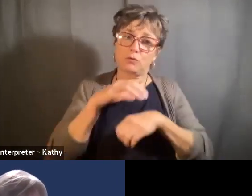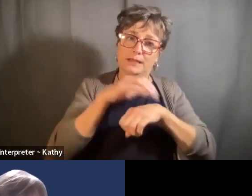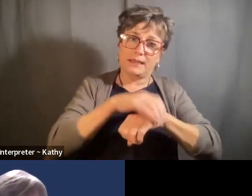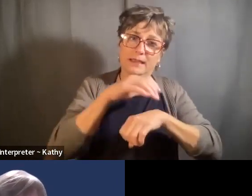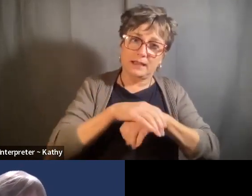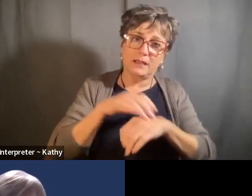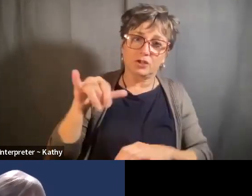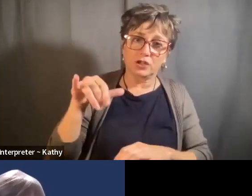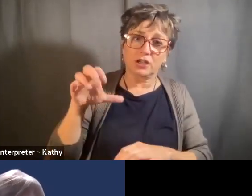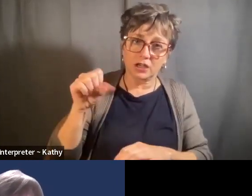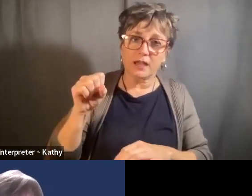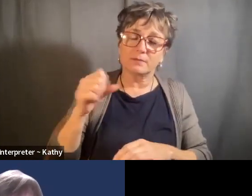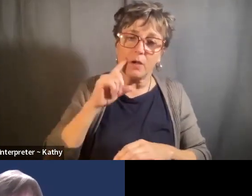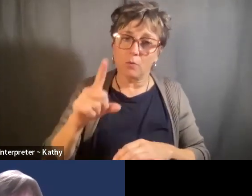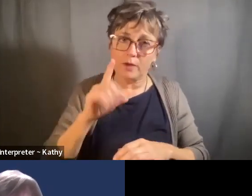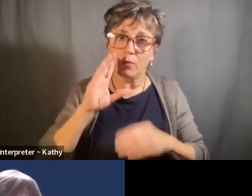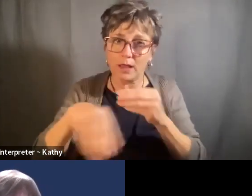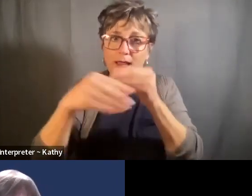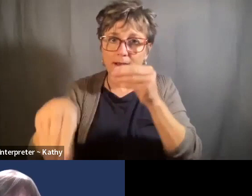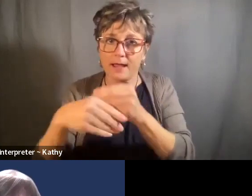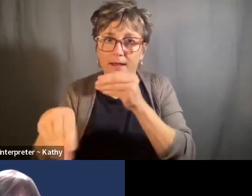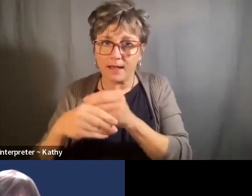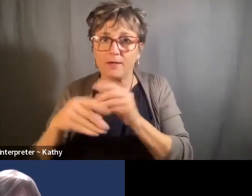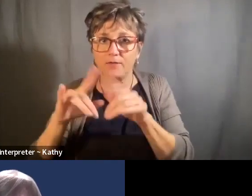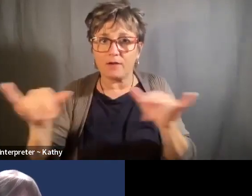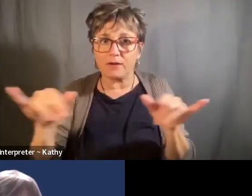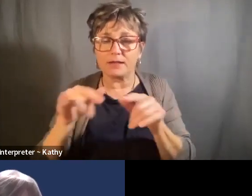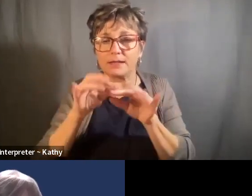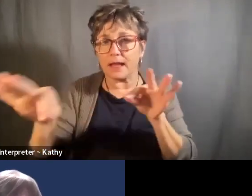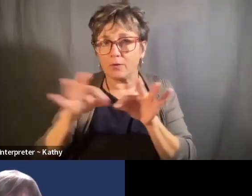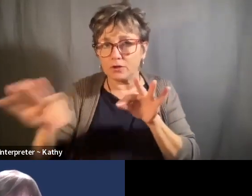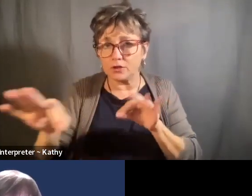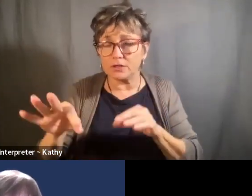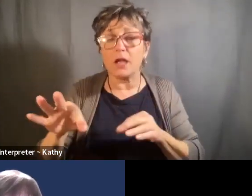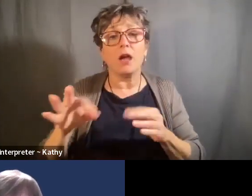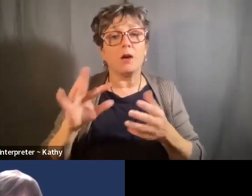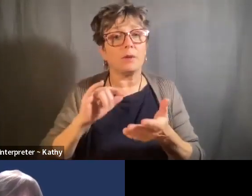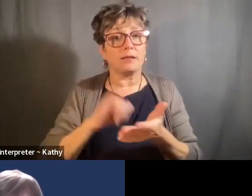to go country by country and find out what their data regulations are and then we have to make sure